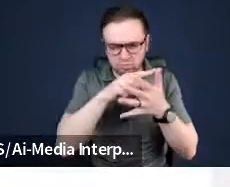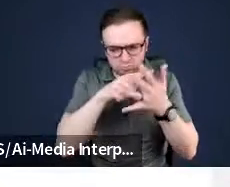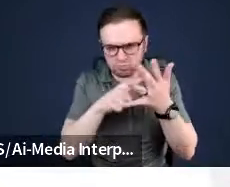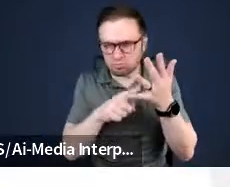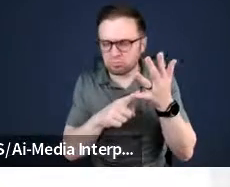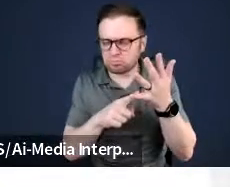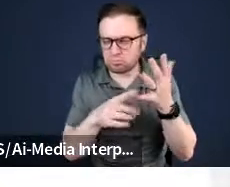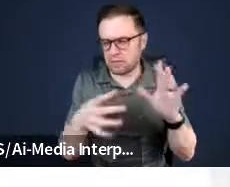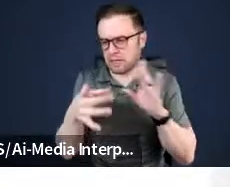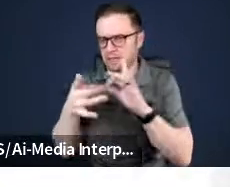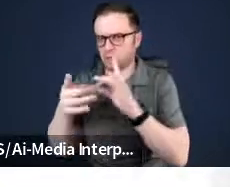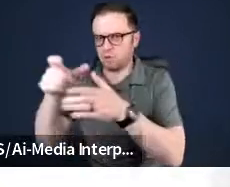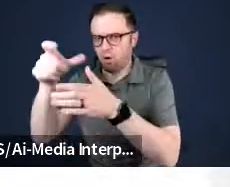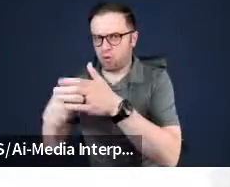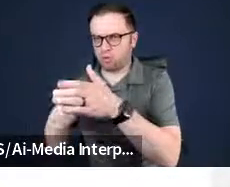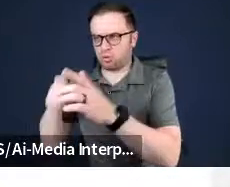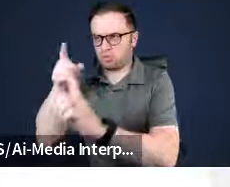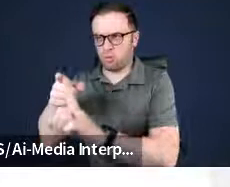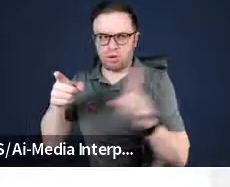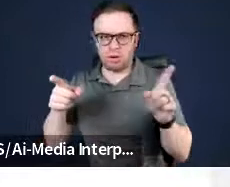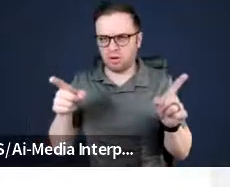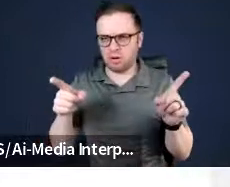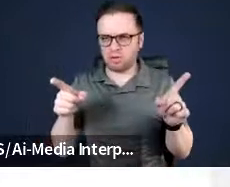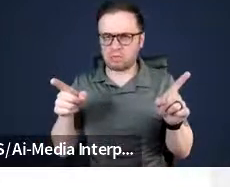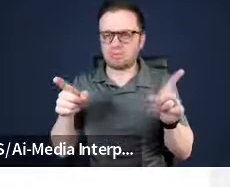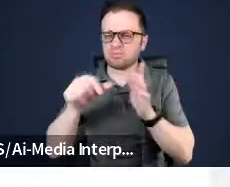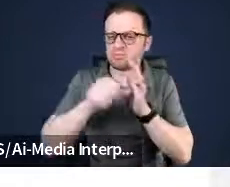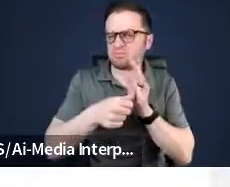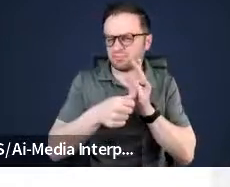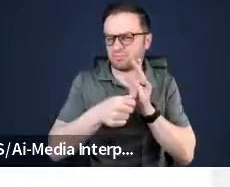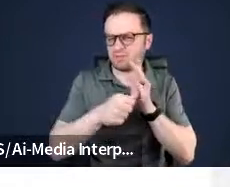is why the images they are, what are the key elements in the context of